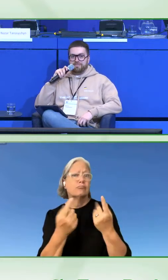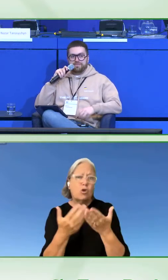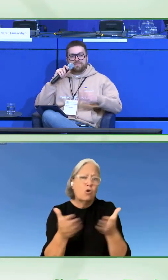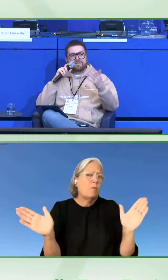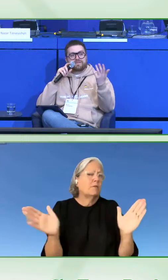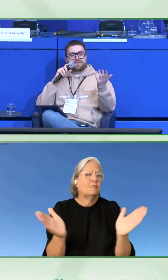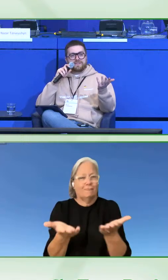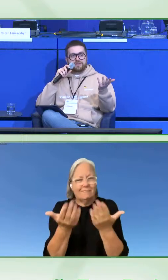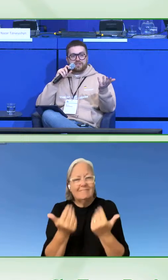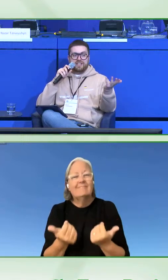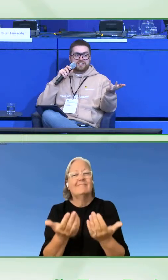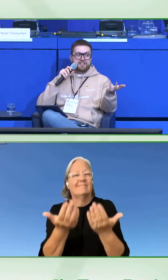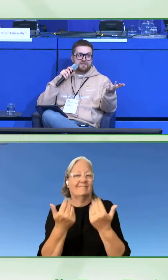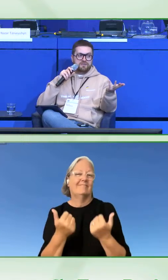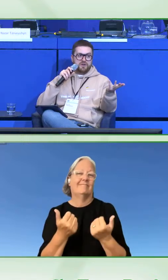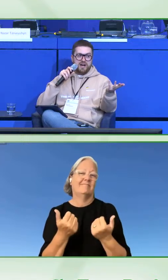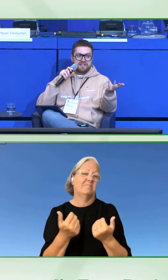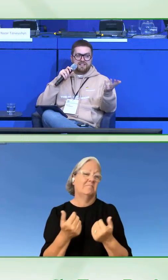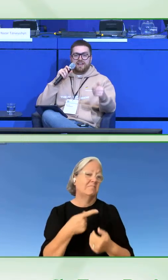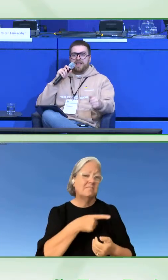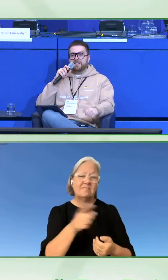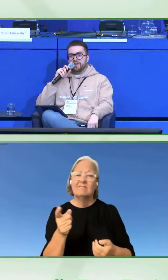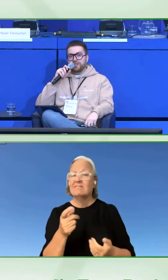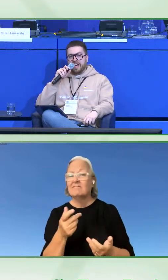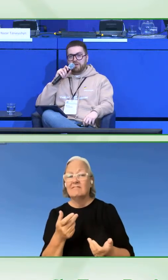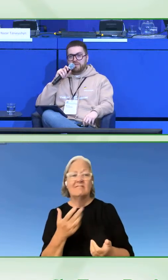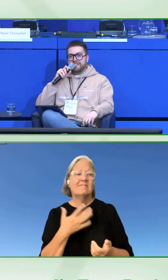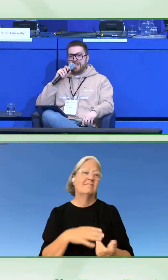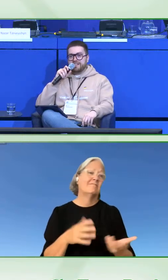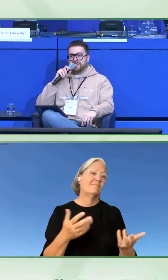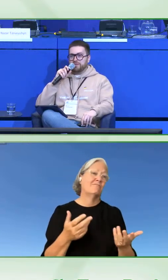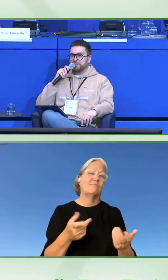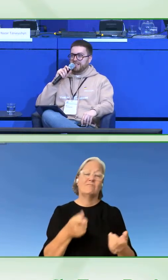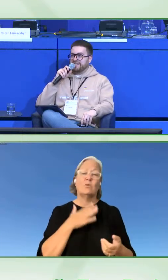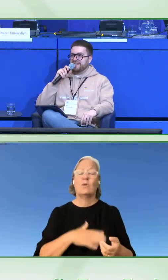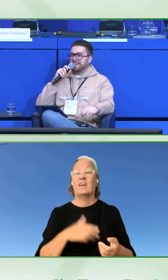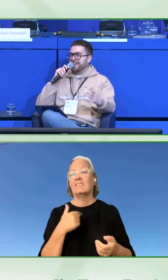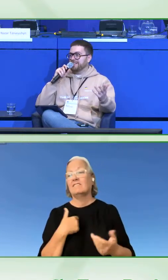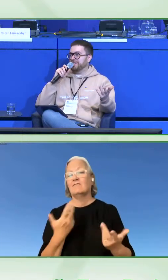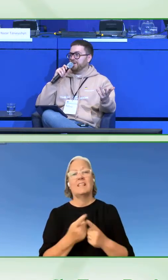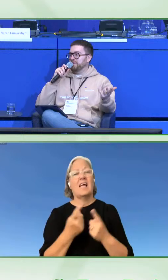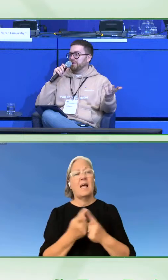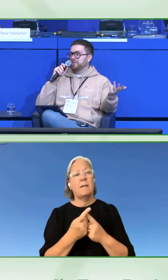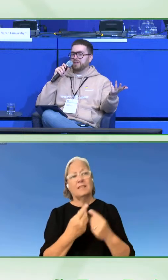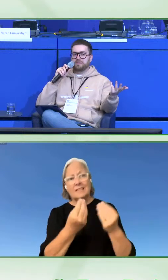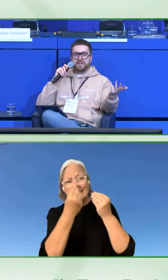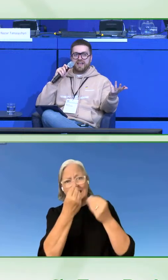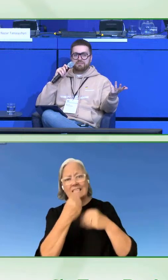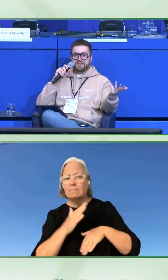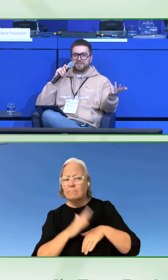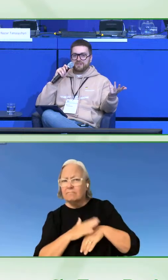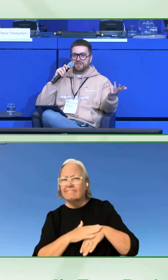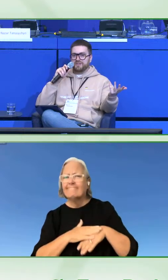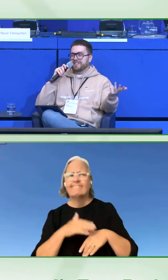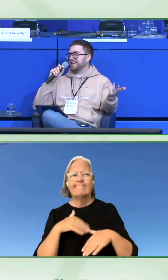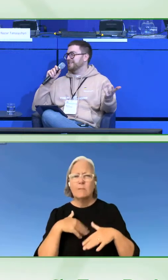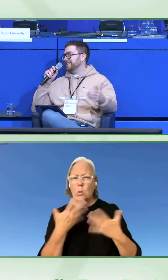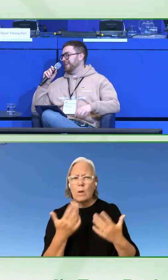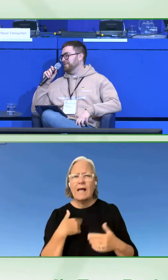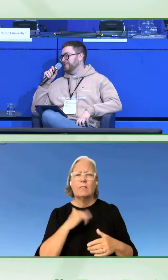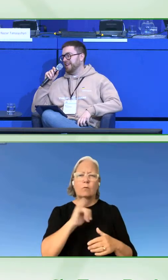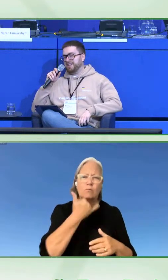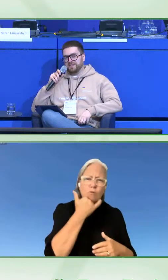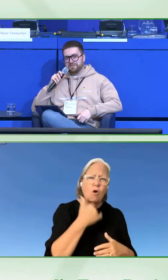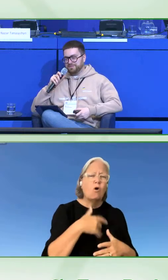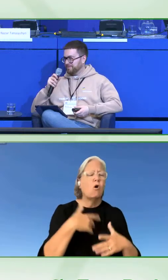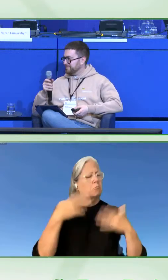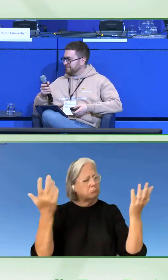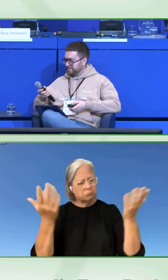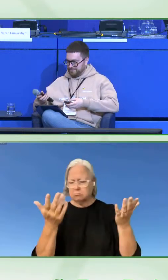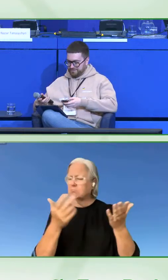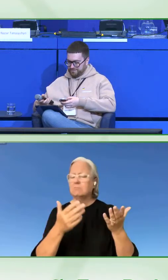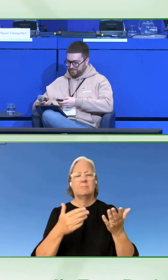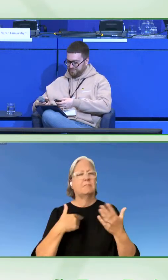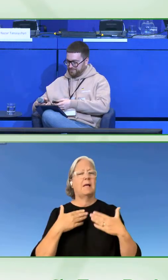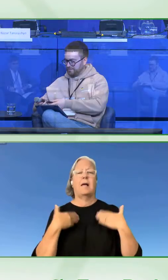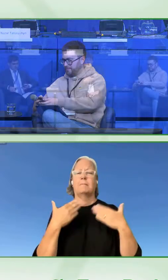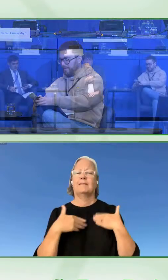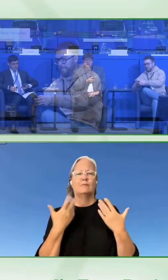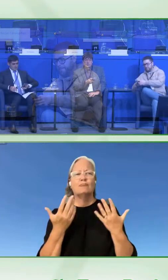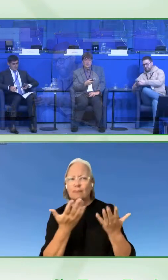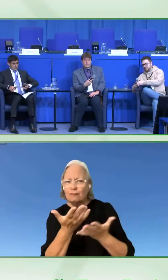It already helps us with internally displaced people because we know that we can open and